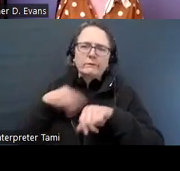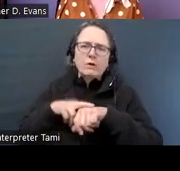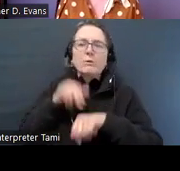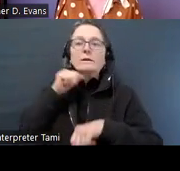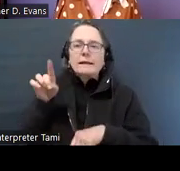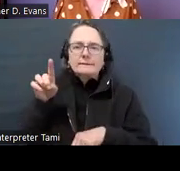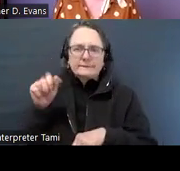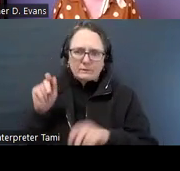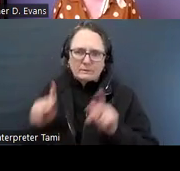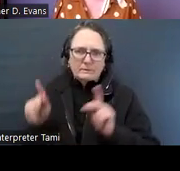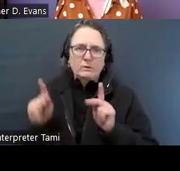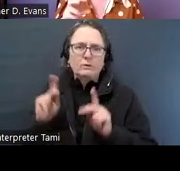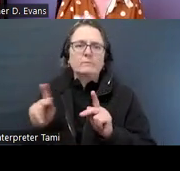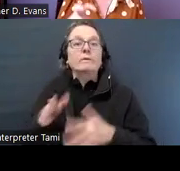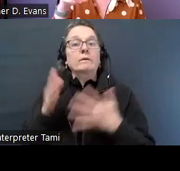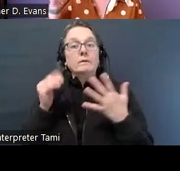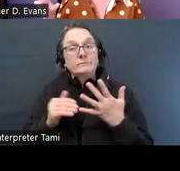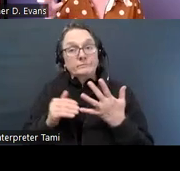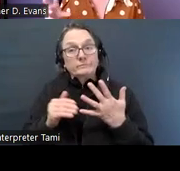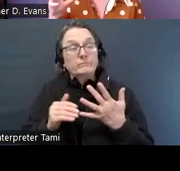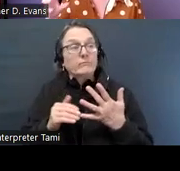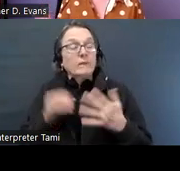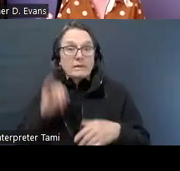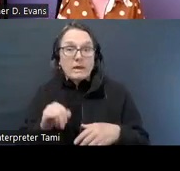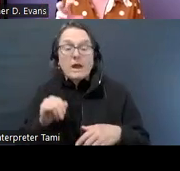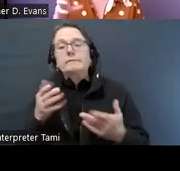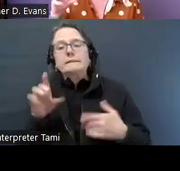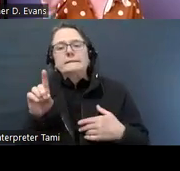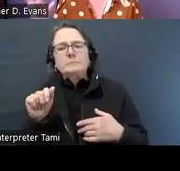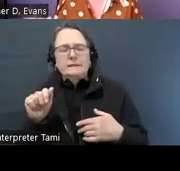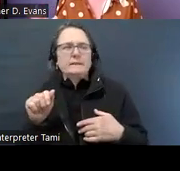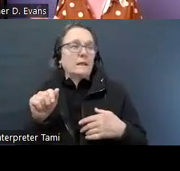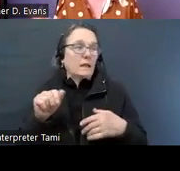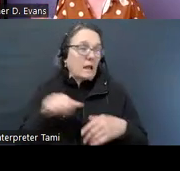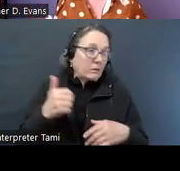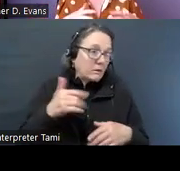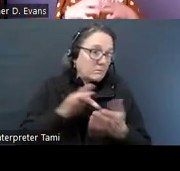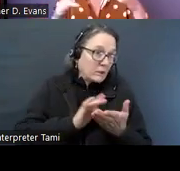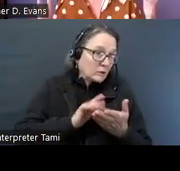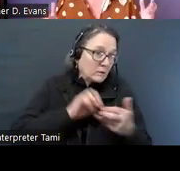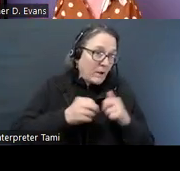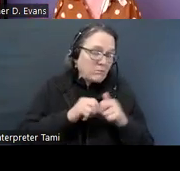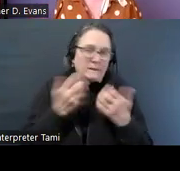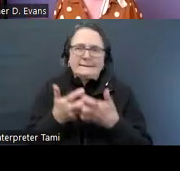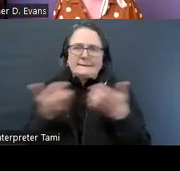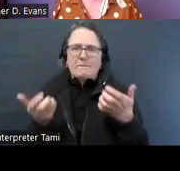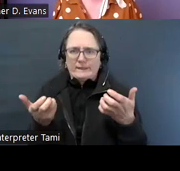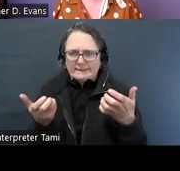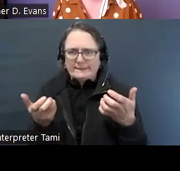from patient identities or try to separate a diagnosis or a condition from the holistic experience